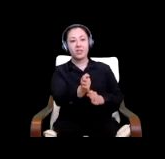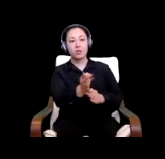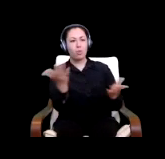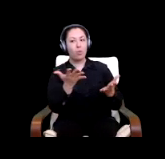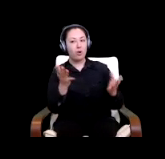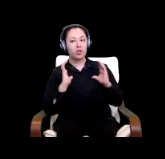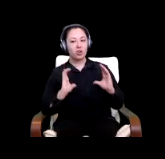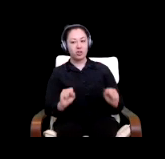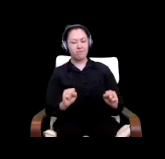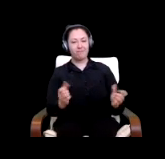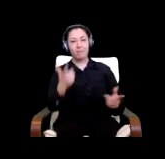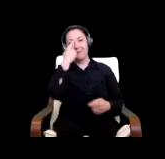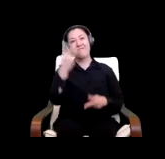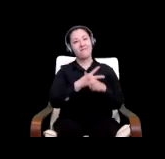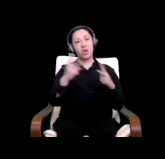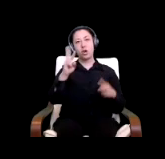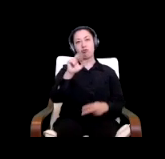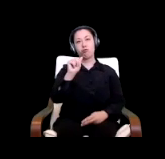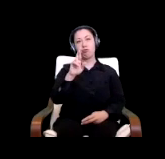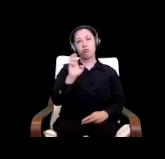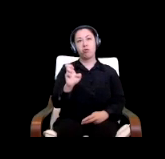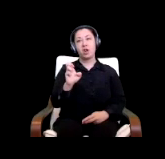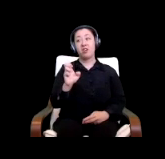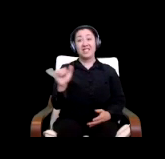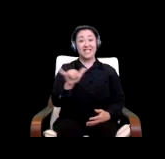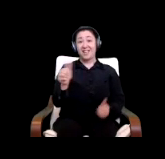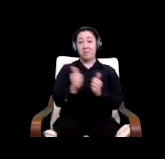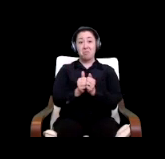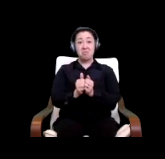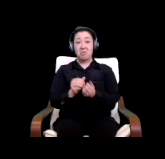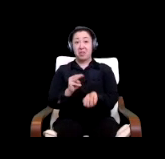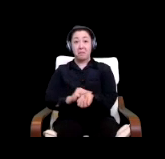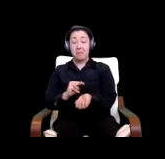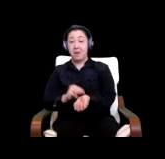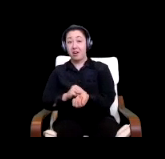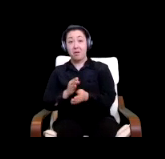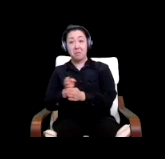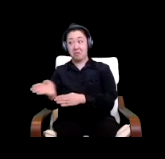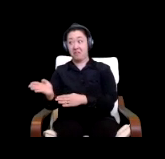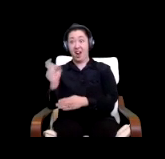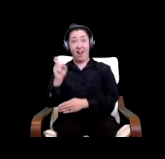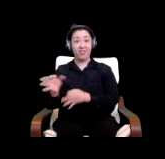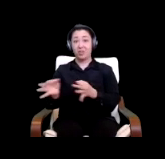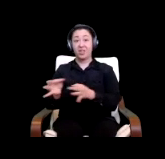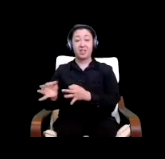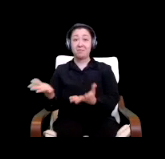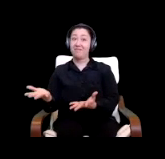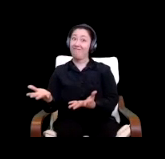experience with a lot of the medical professionals as well. They are used to this.